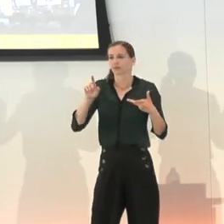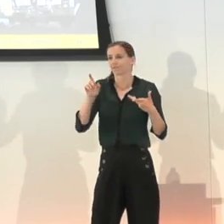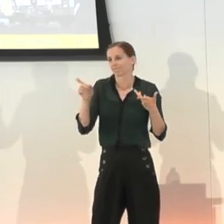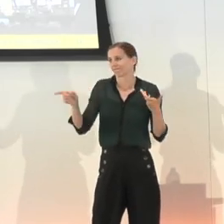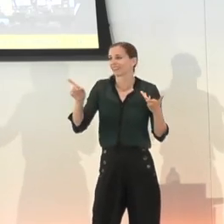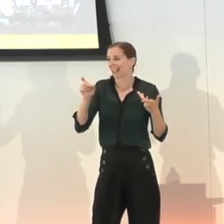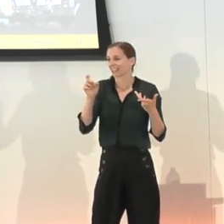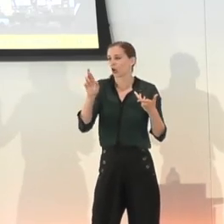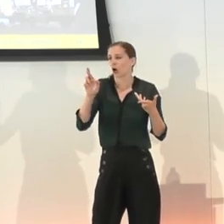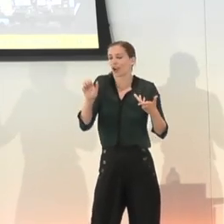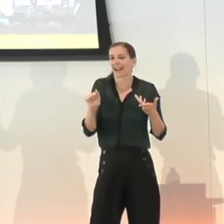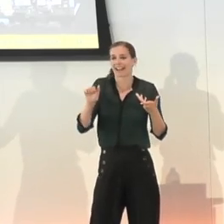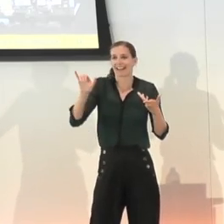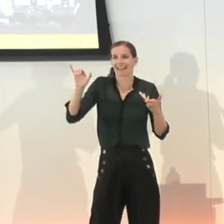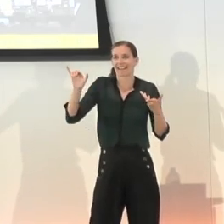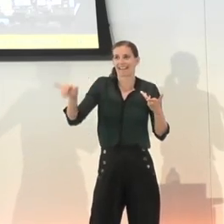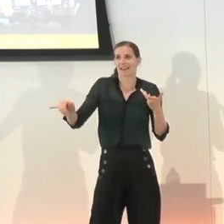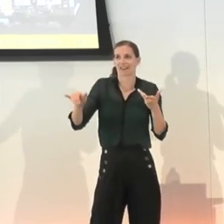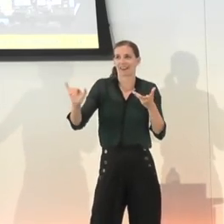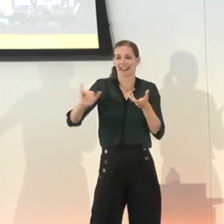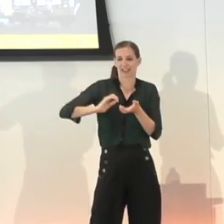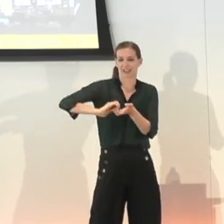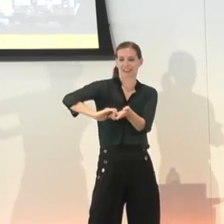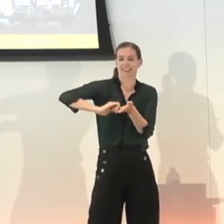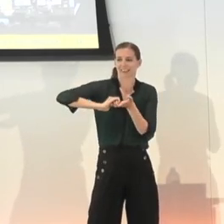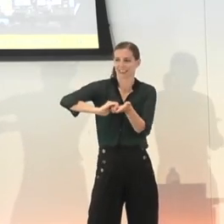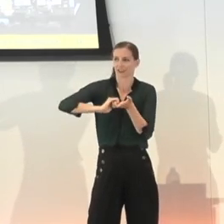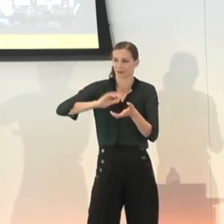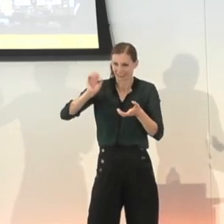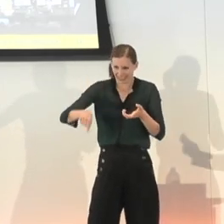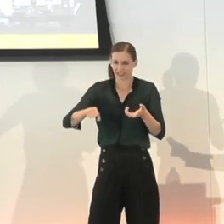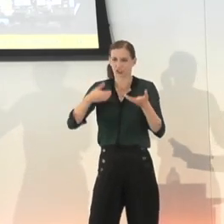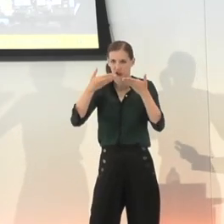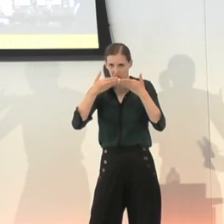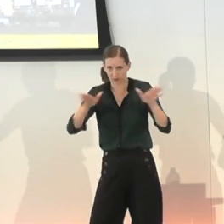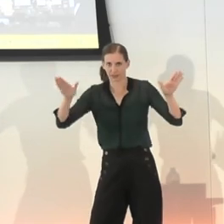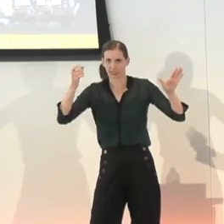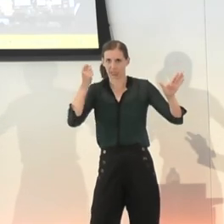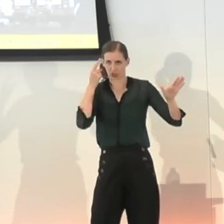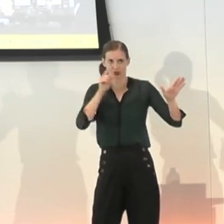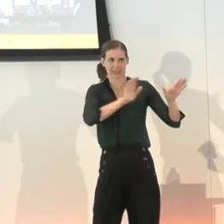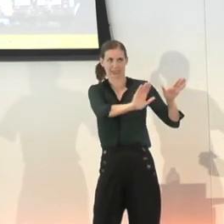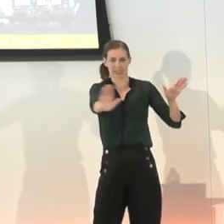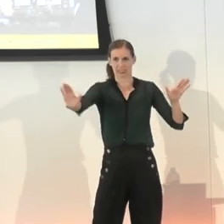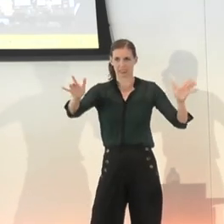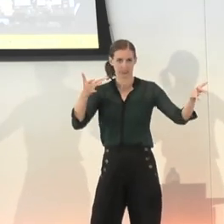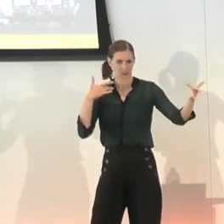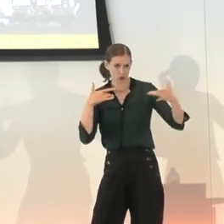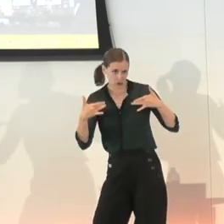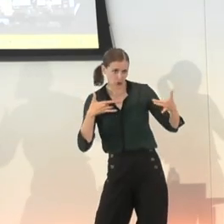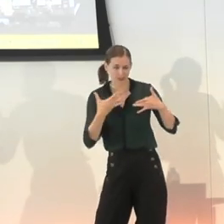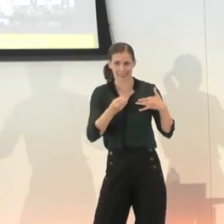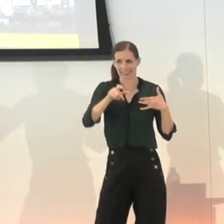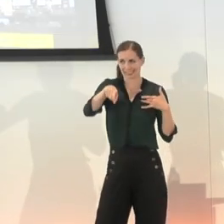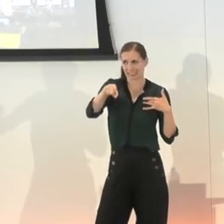where we can understand generally what concerns are and disseminate plans and things more widely.